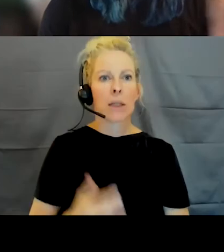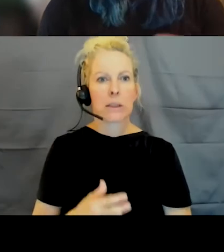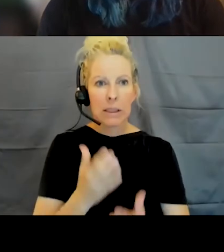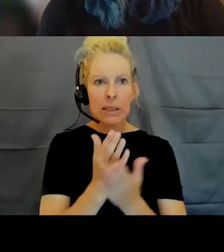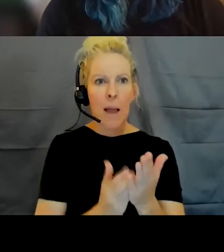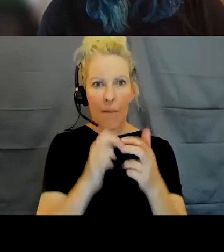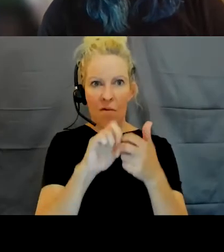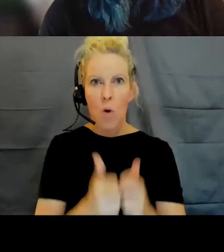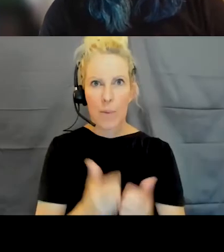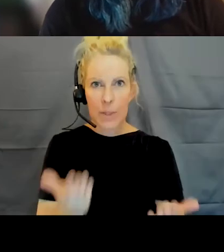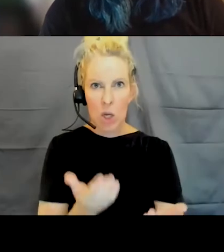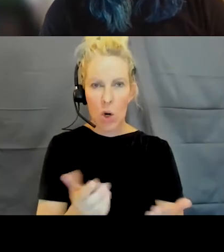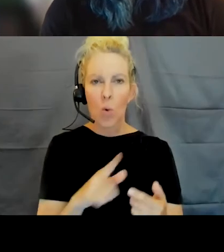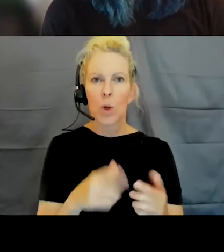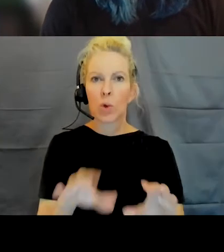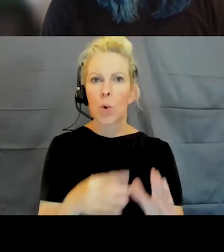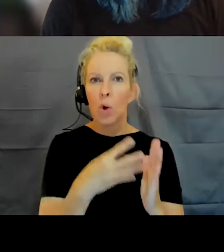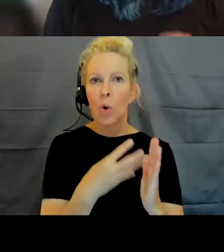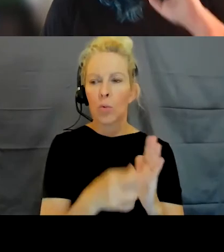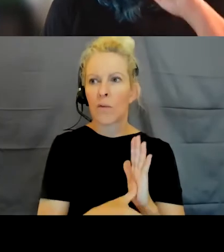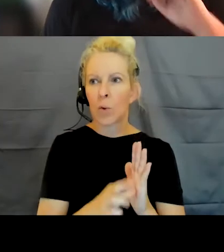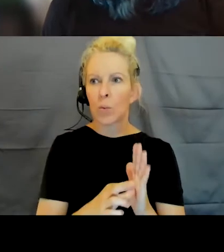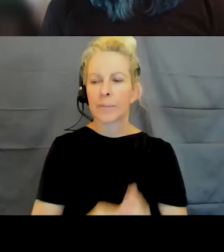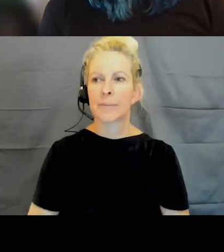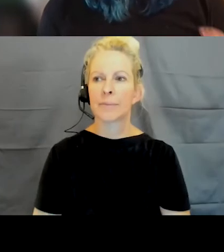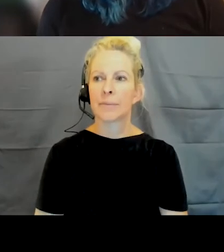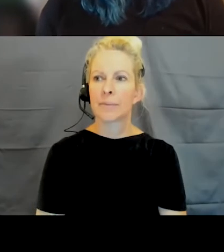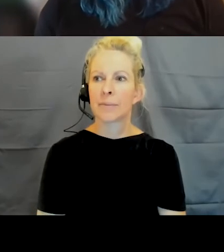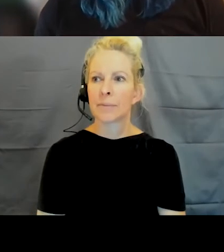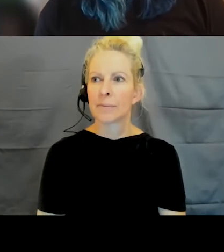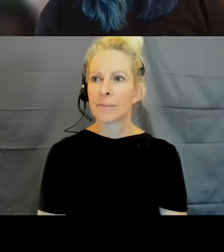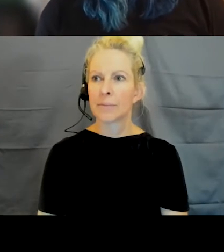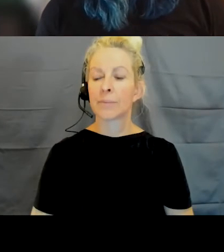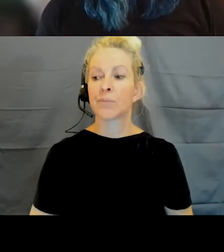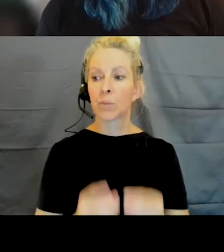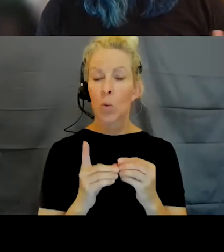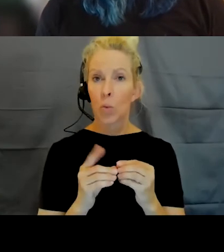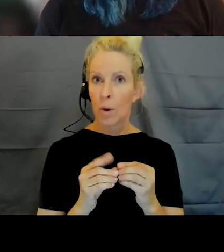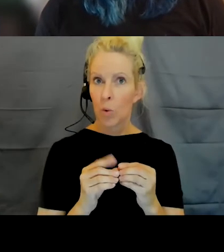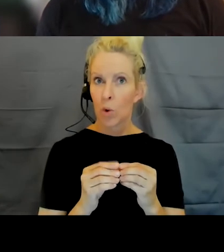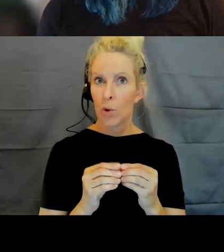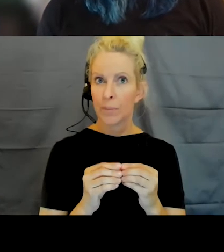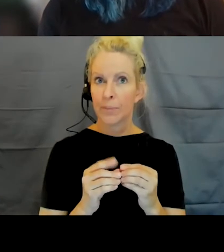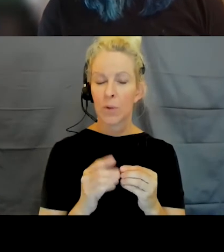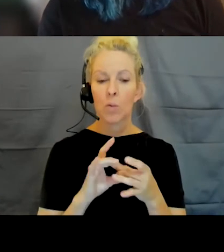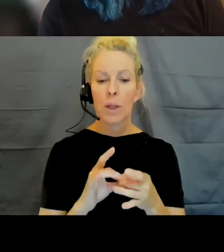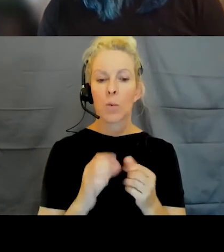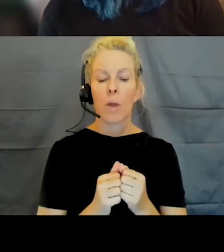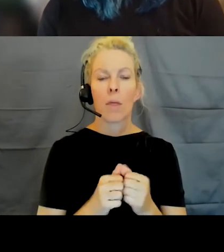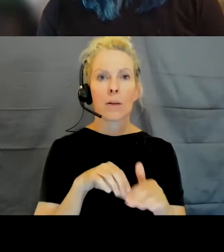when you are doing your code reviews, as well. One more thing. In this accessibility tree talk. And